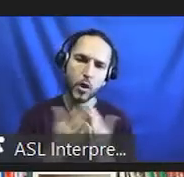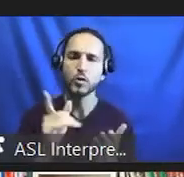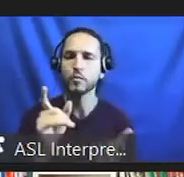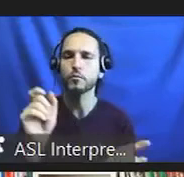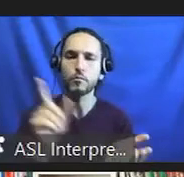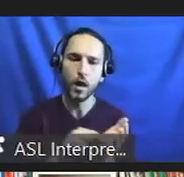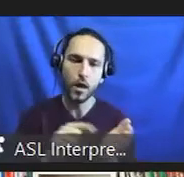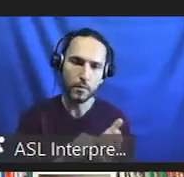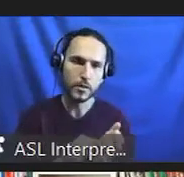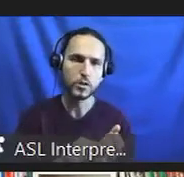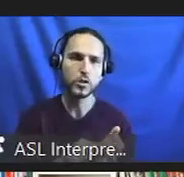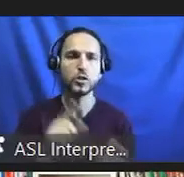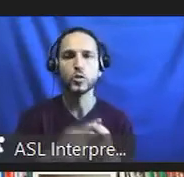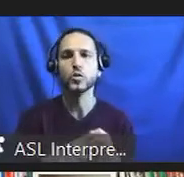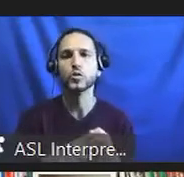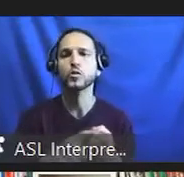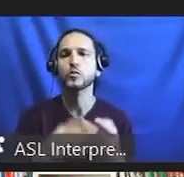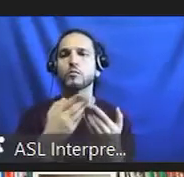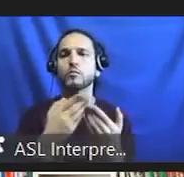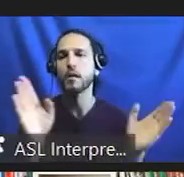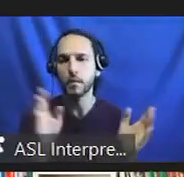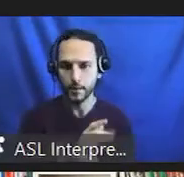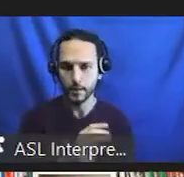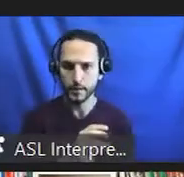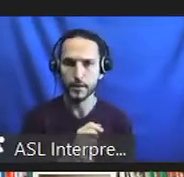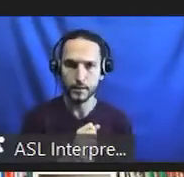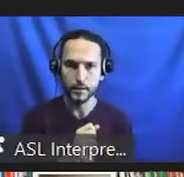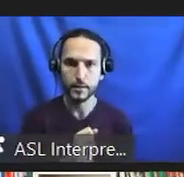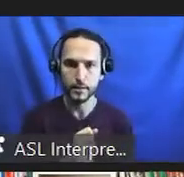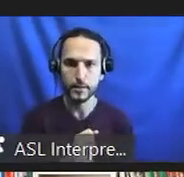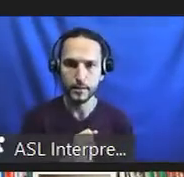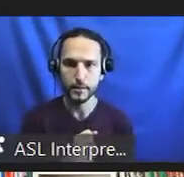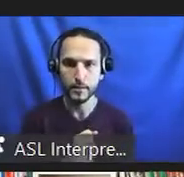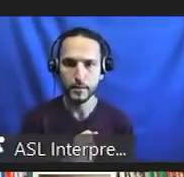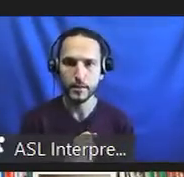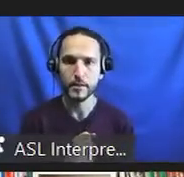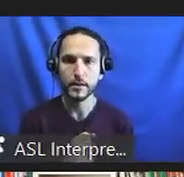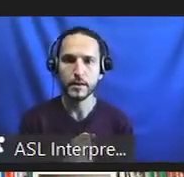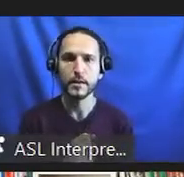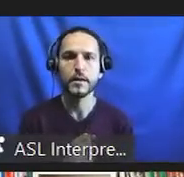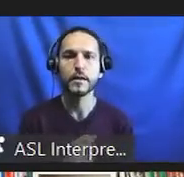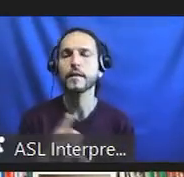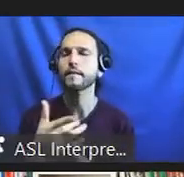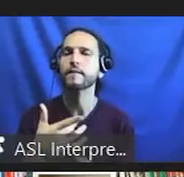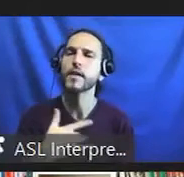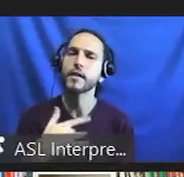what you publish to the public. So it sounds like it could be intimidating.